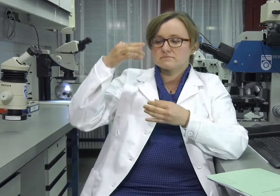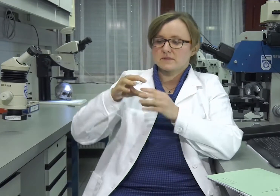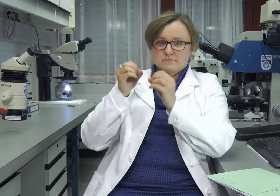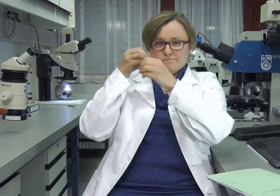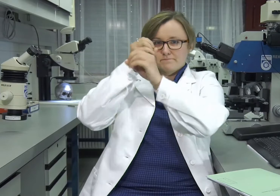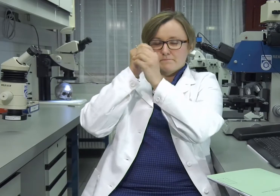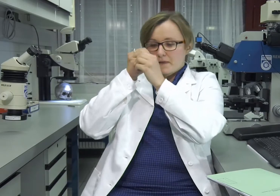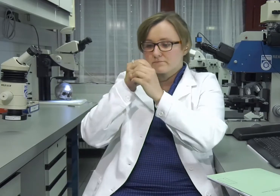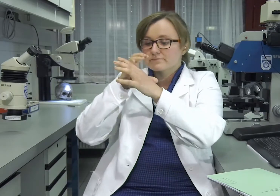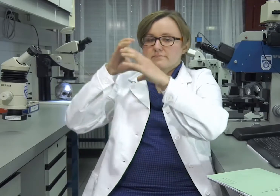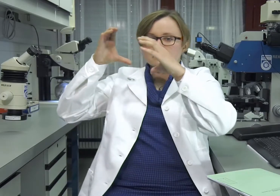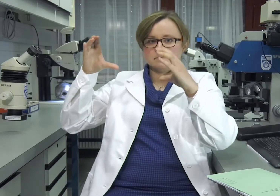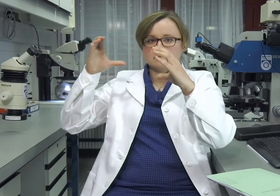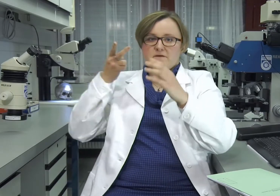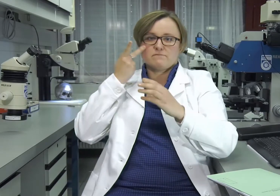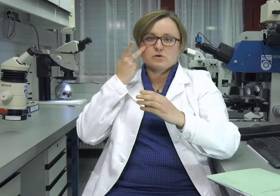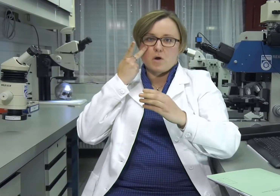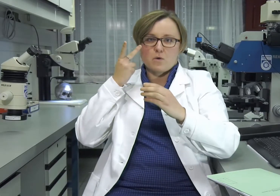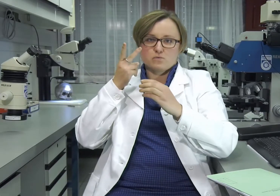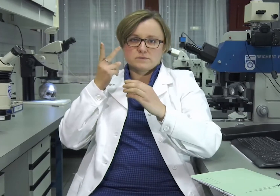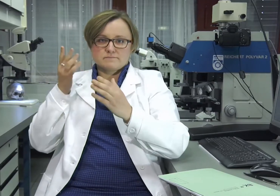Microscopy involves images, that are visual.